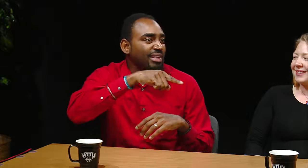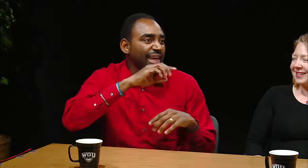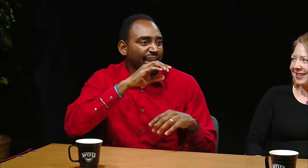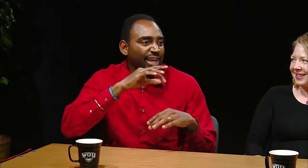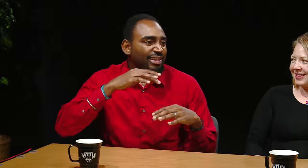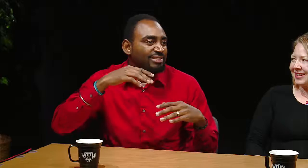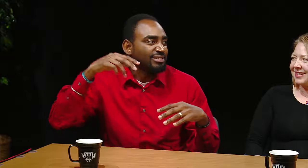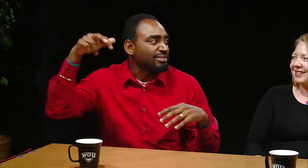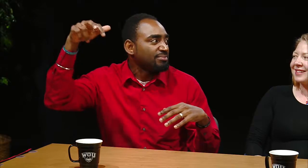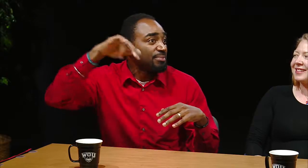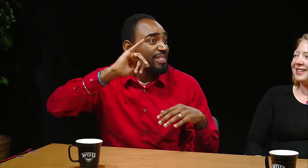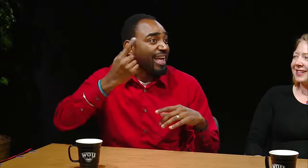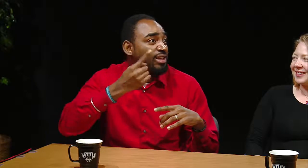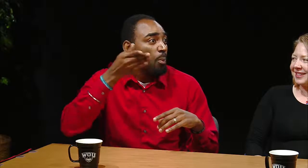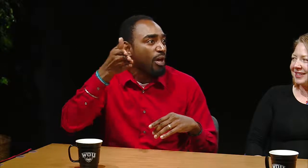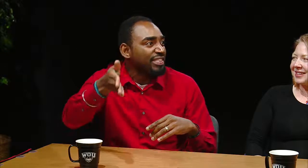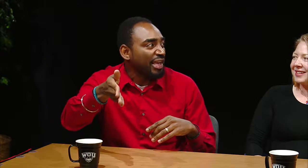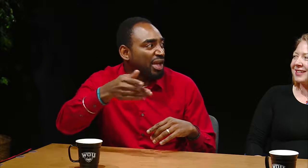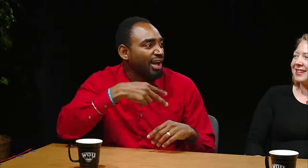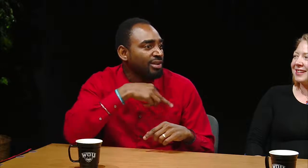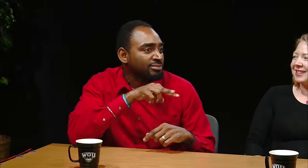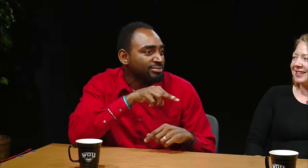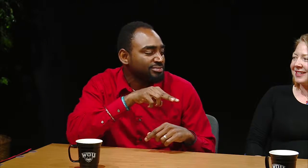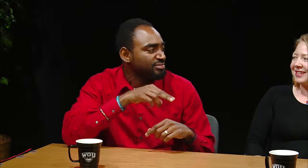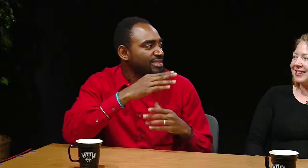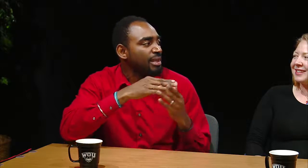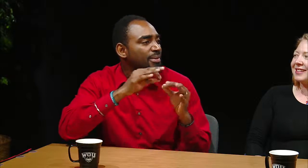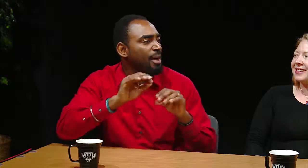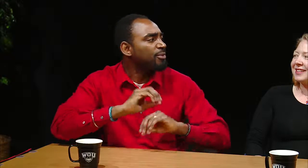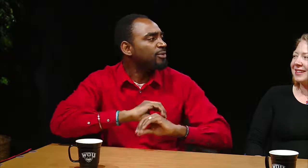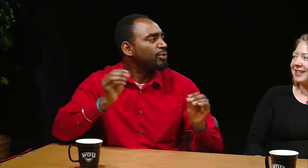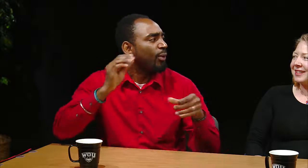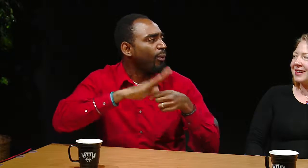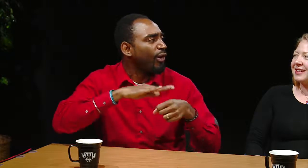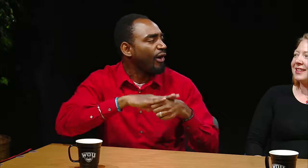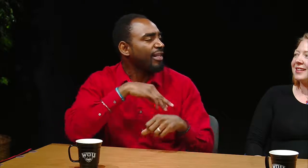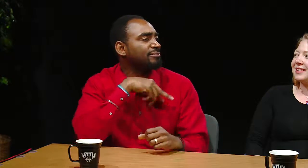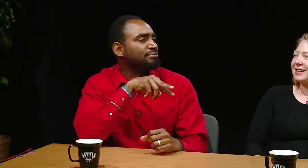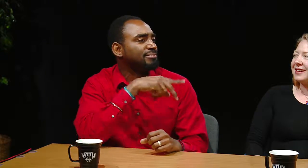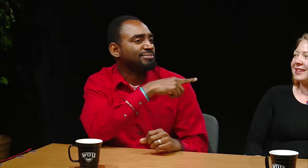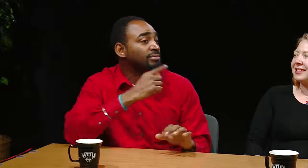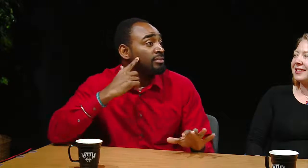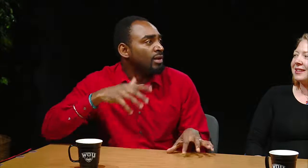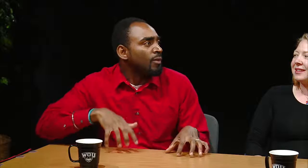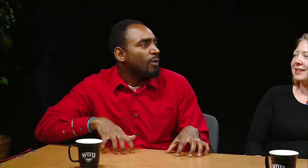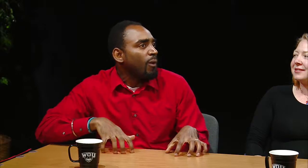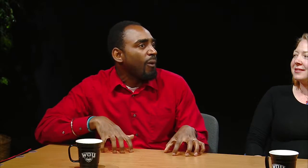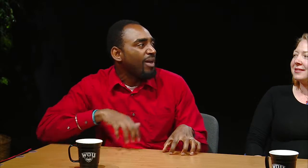those types of things. Just for kind of a standardization, which I do think is really important.